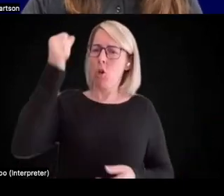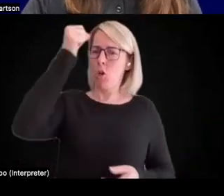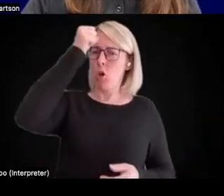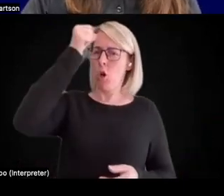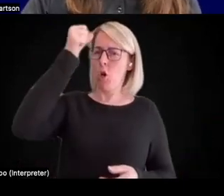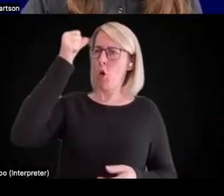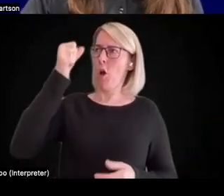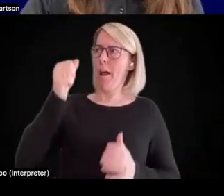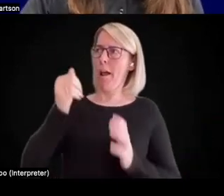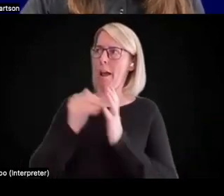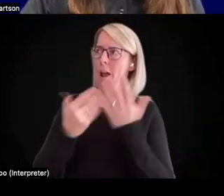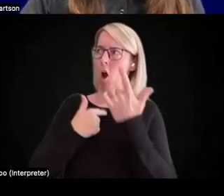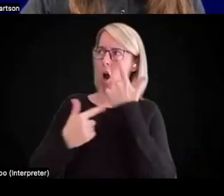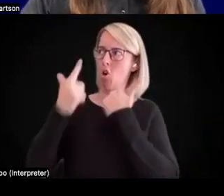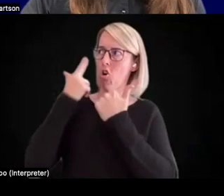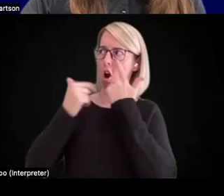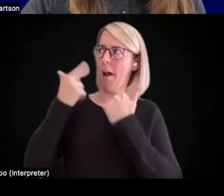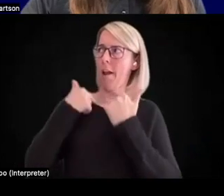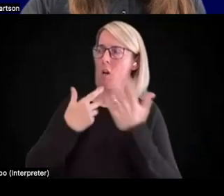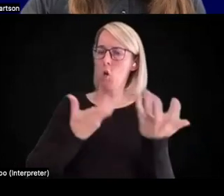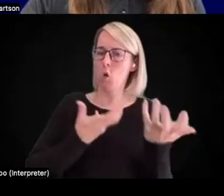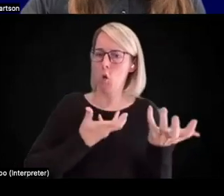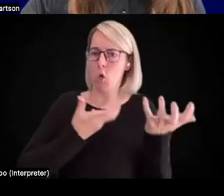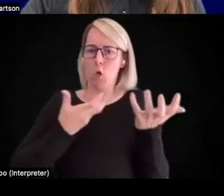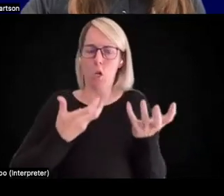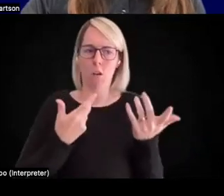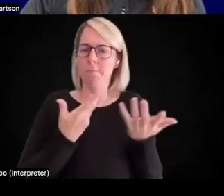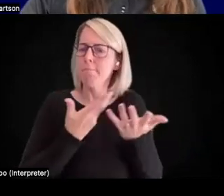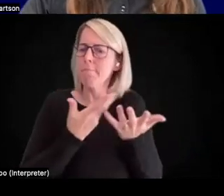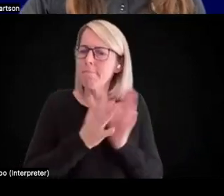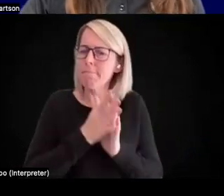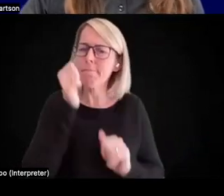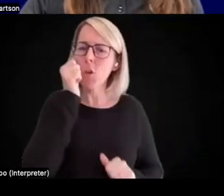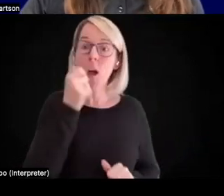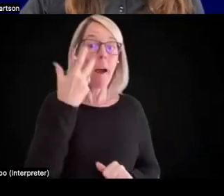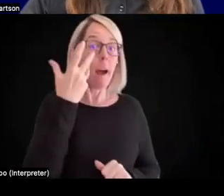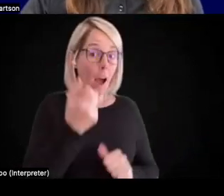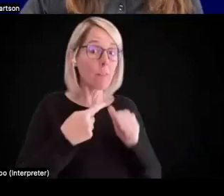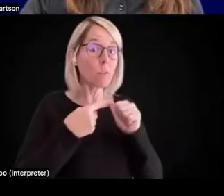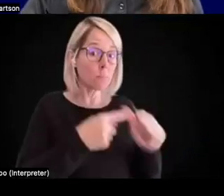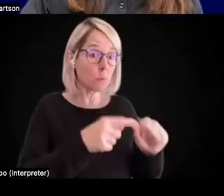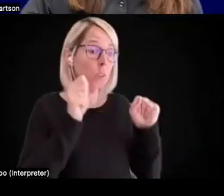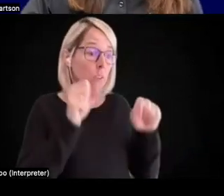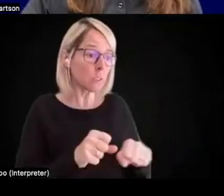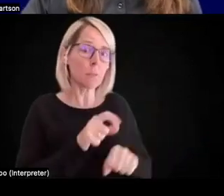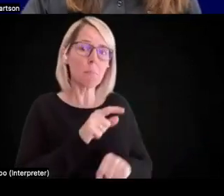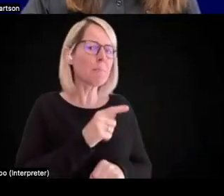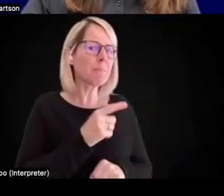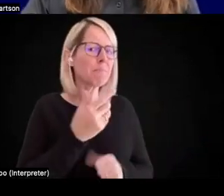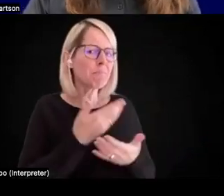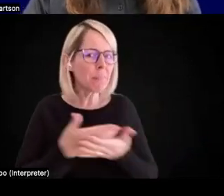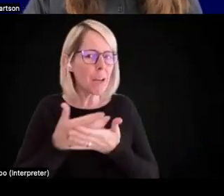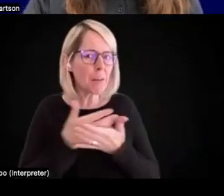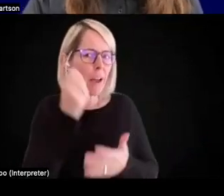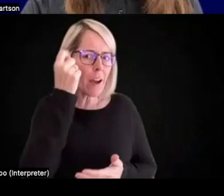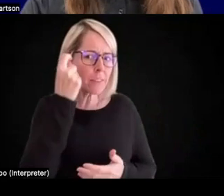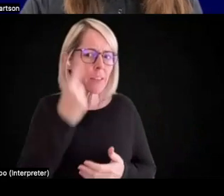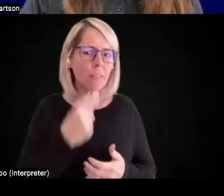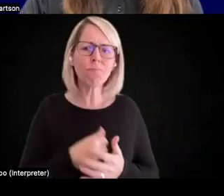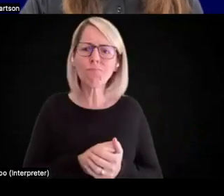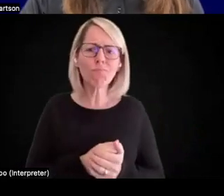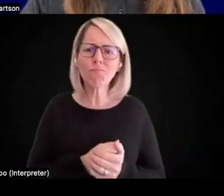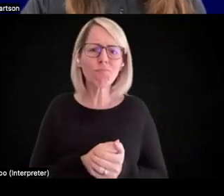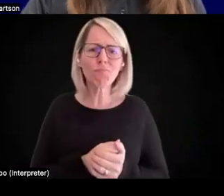a response but the baby doesn't know why, and is it matching or empathetic? Well, yes it is from a